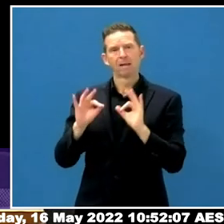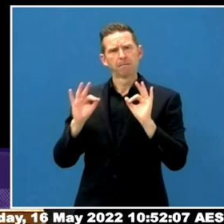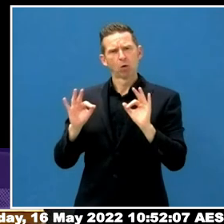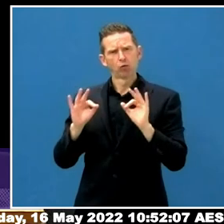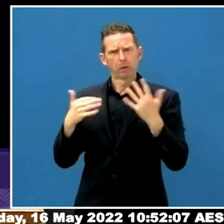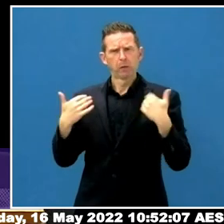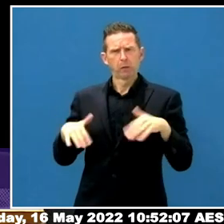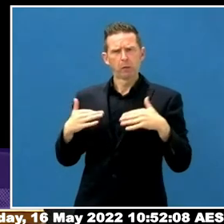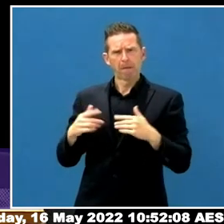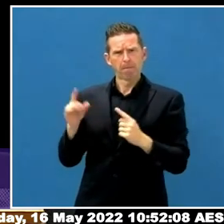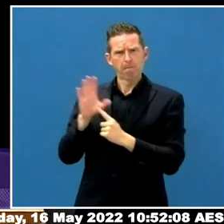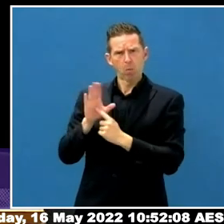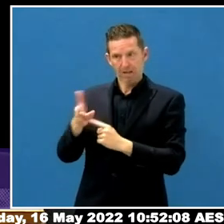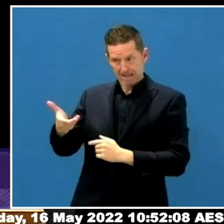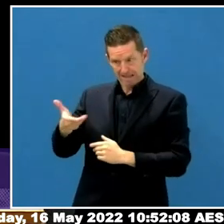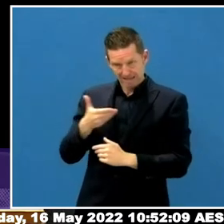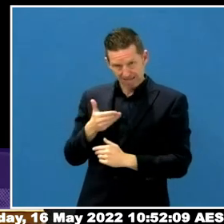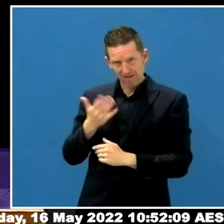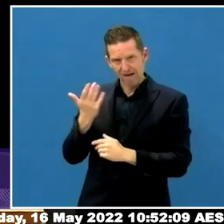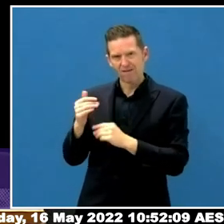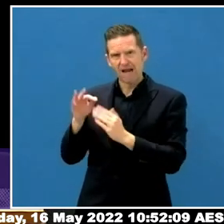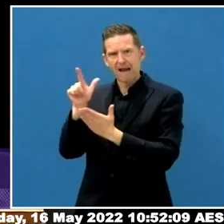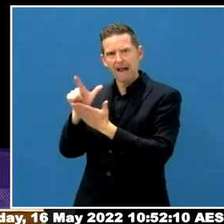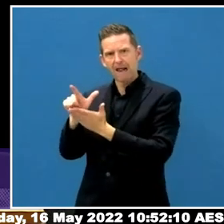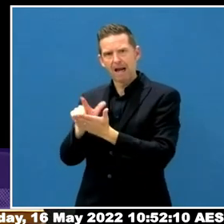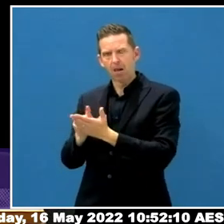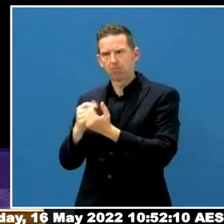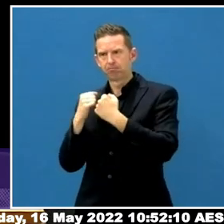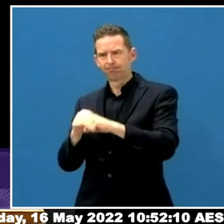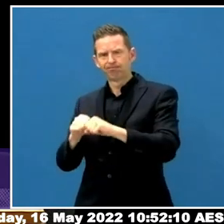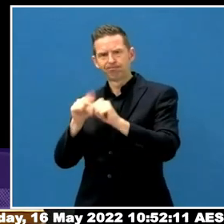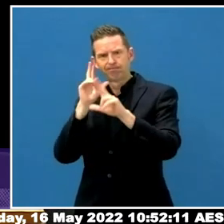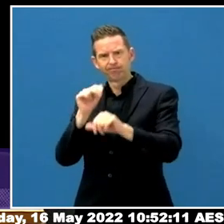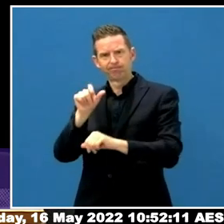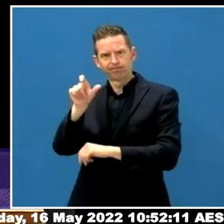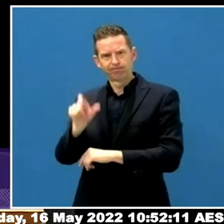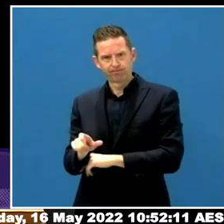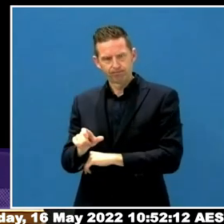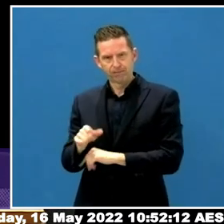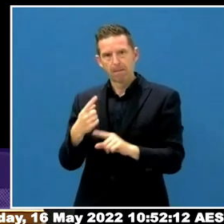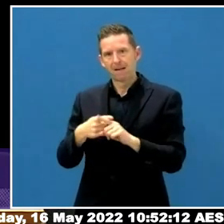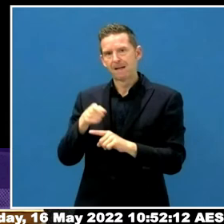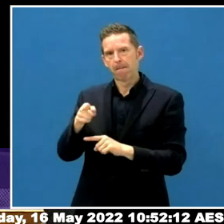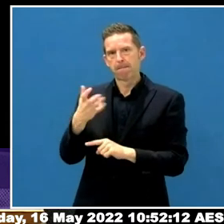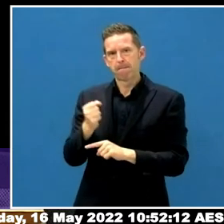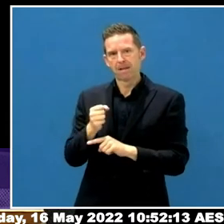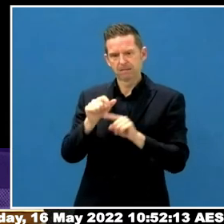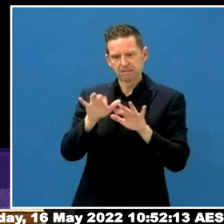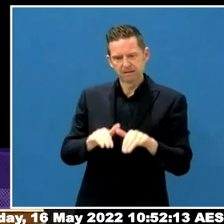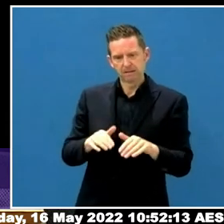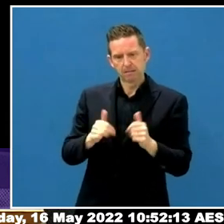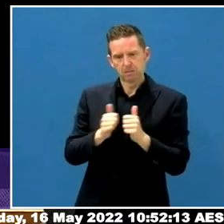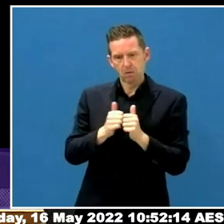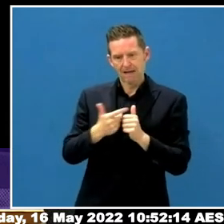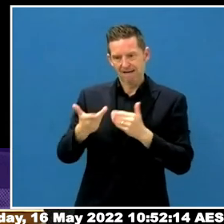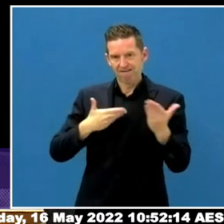statement. She was also required to produce certain documents to the Royal Commission which are referred to in her statement.